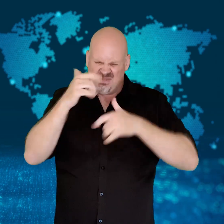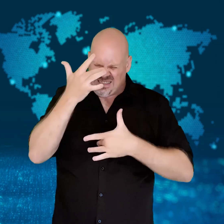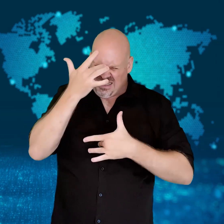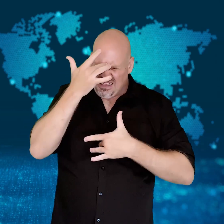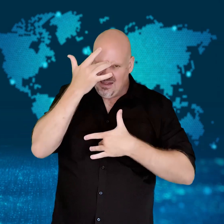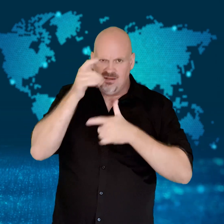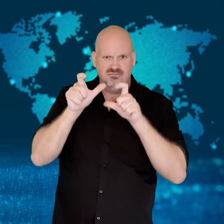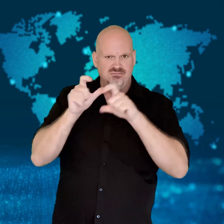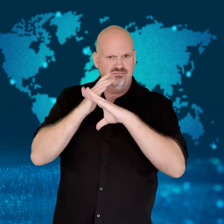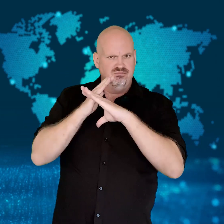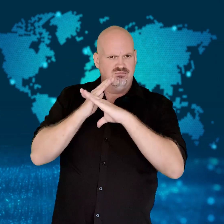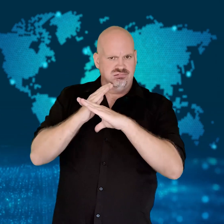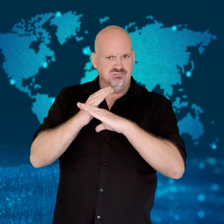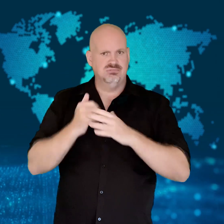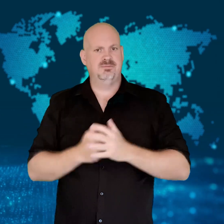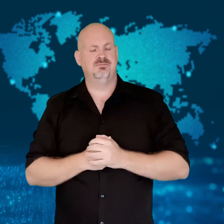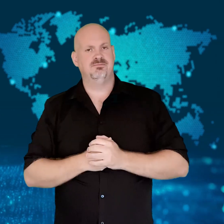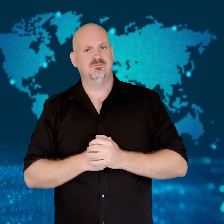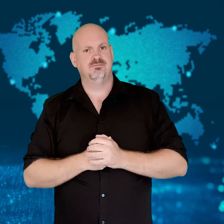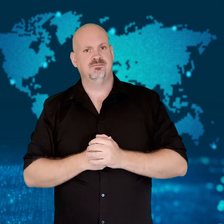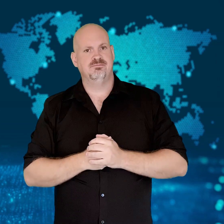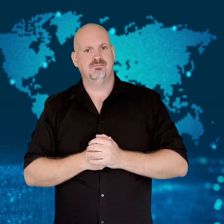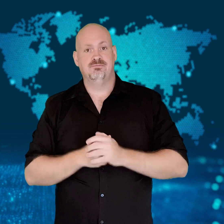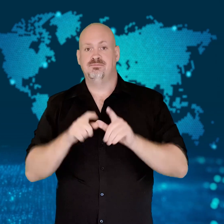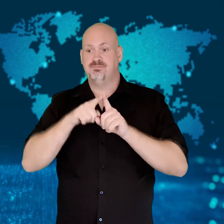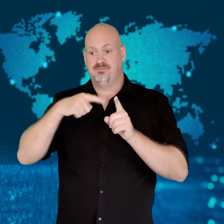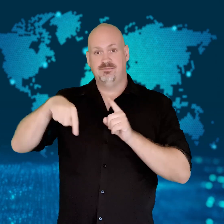showed no serious side effects.